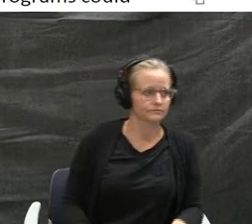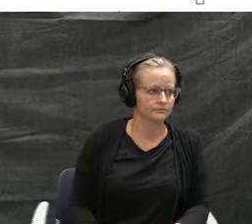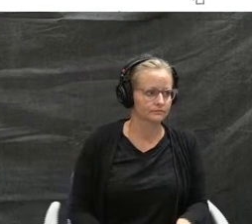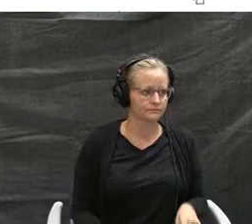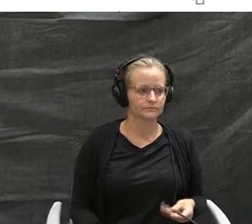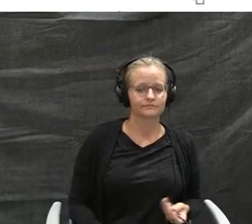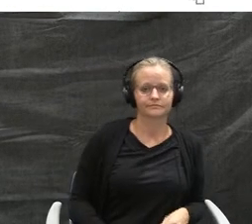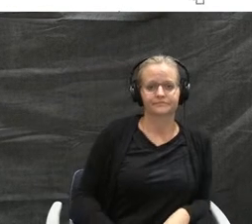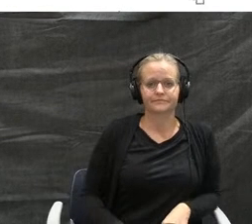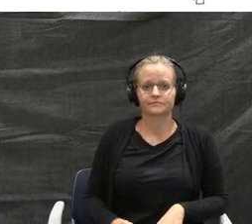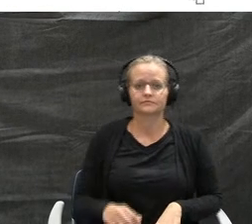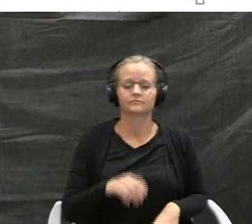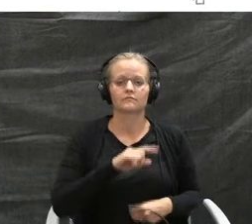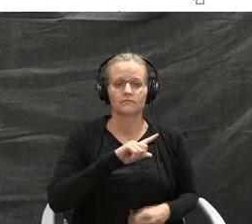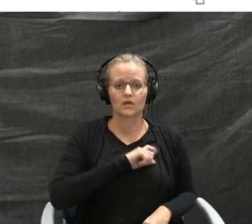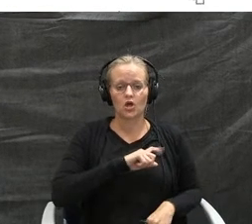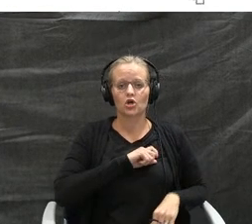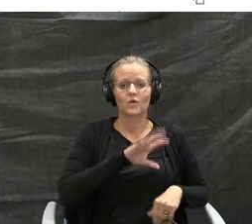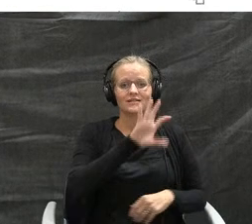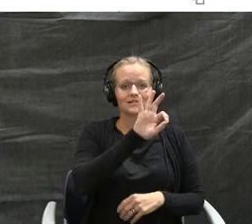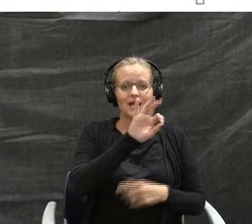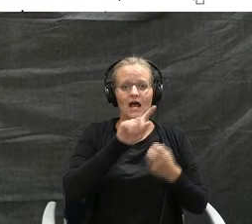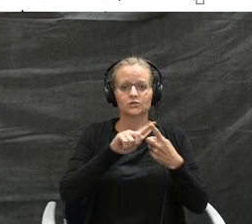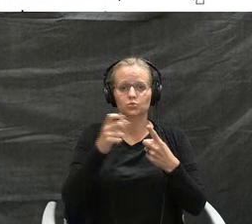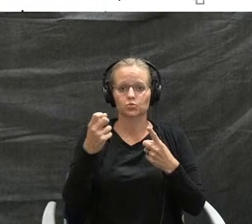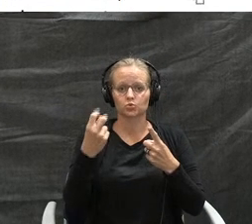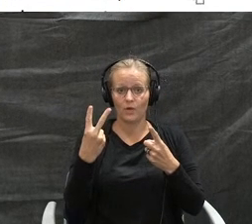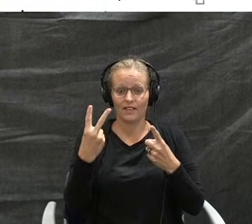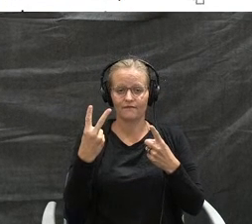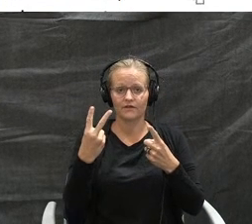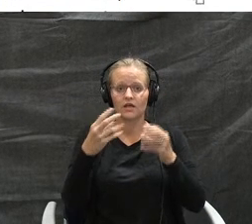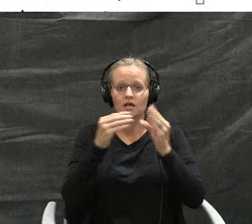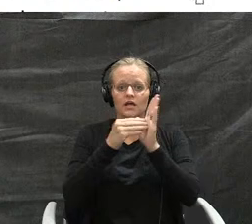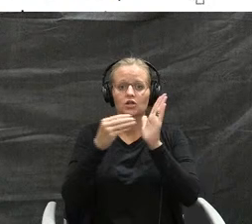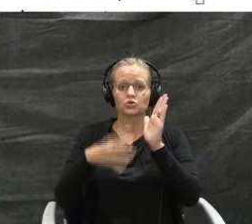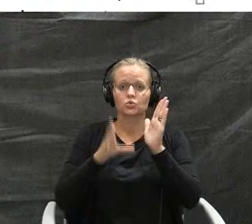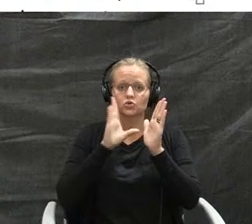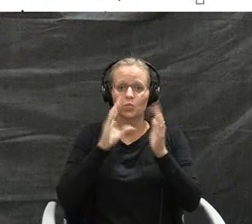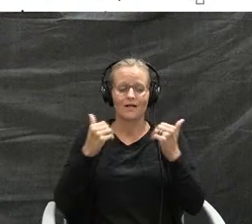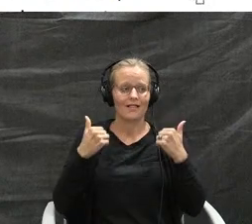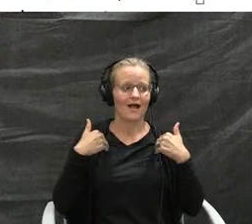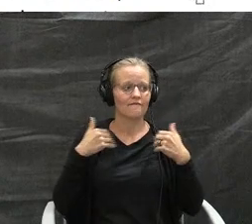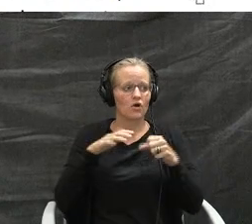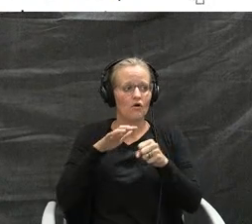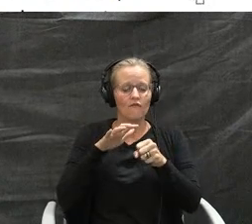The students will have a full learning on virtually for four days a week.